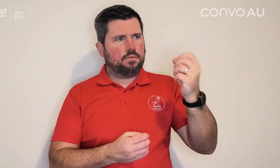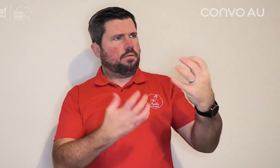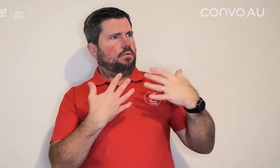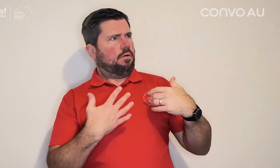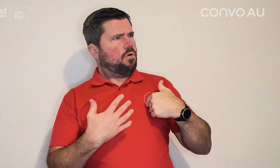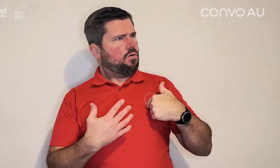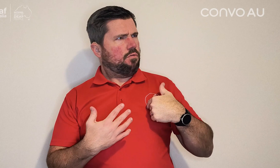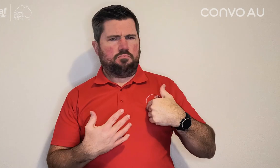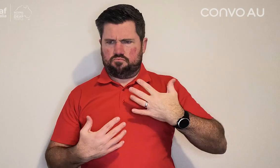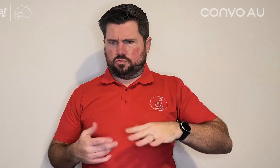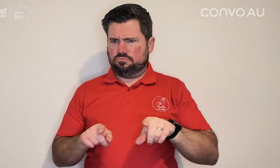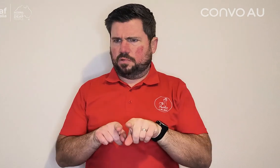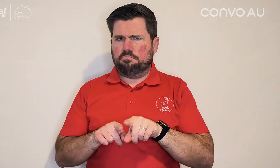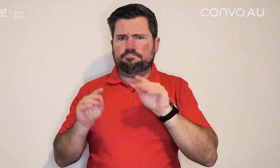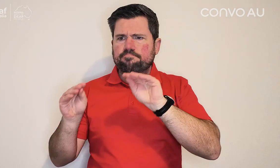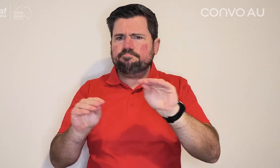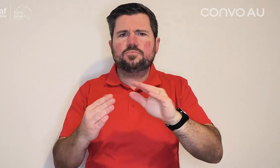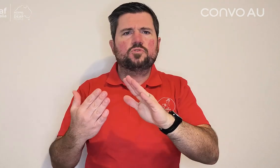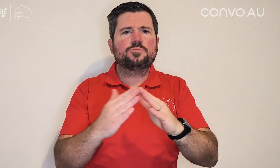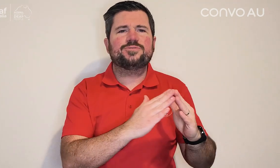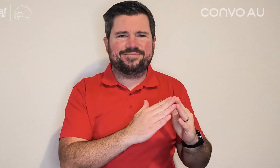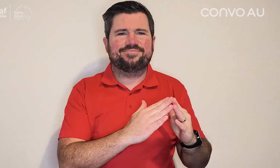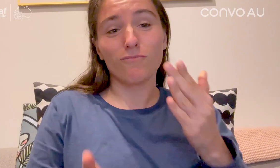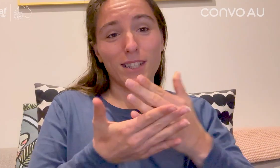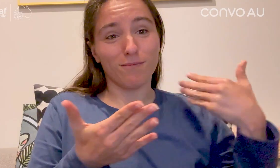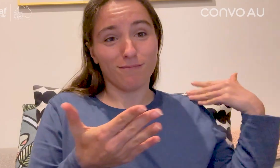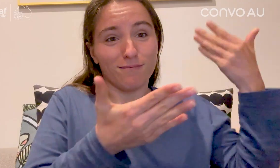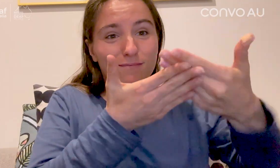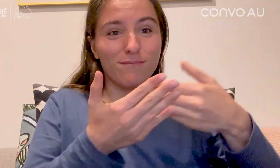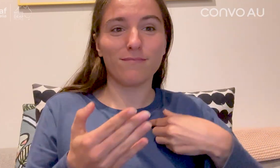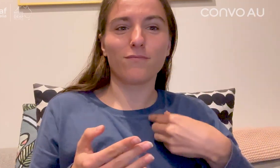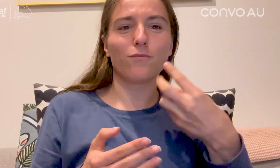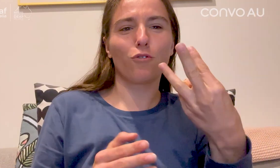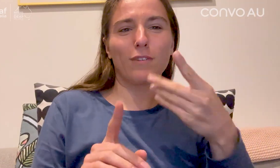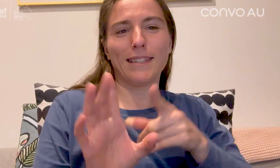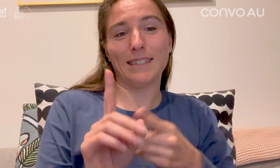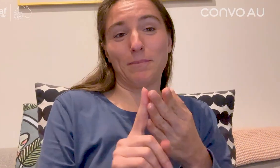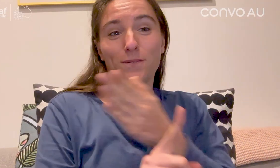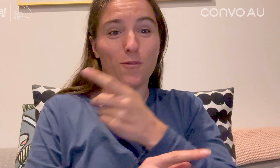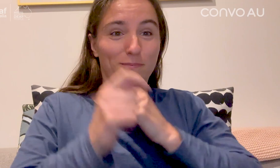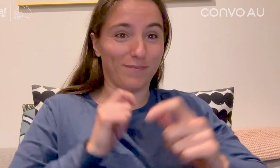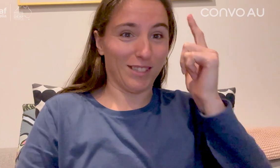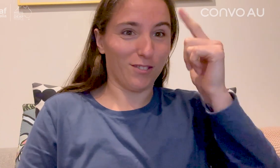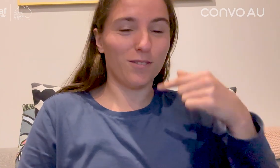I wanted to do the same, teach in the community. Really, for the 3 years before I became a teacher,